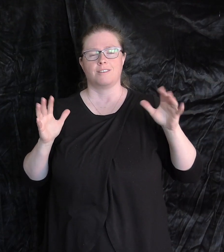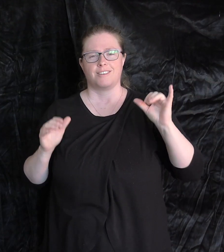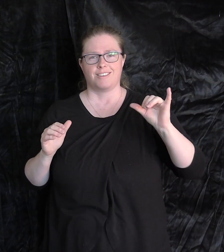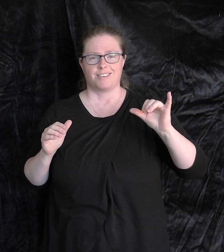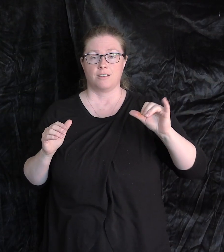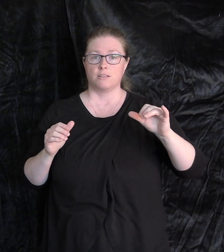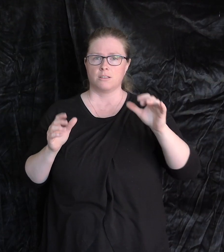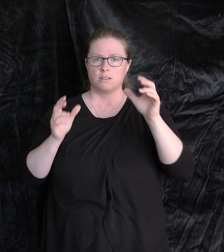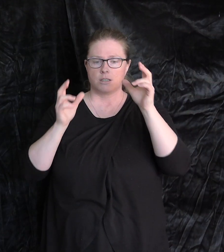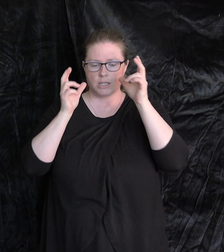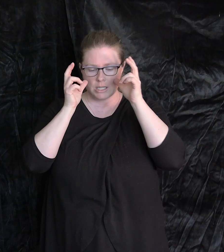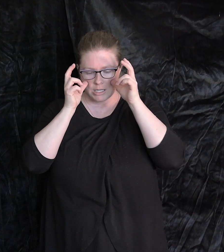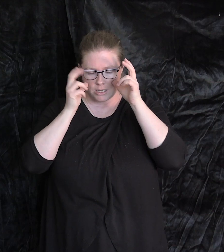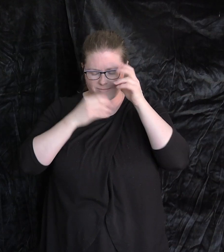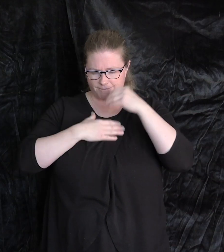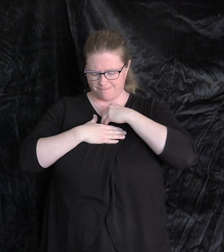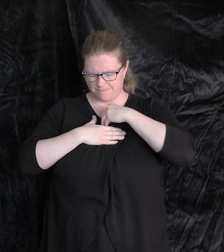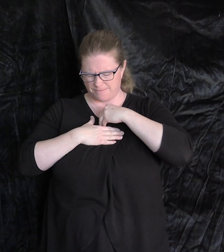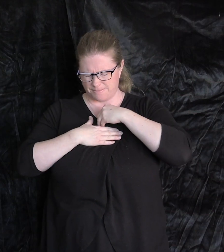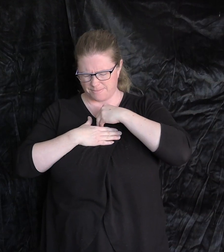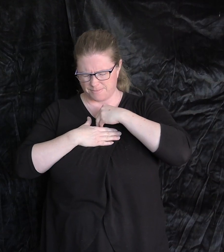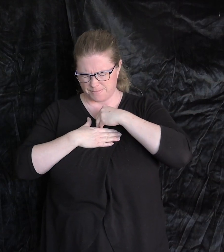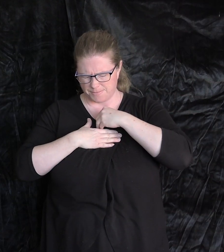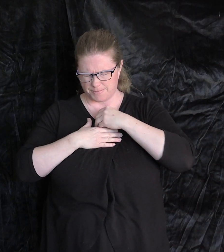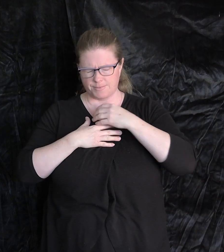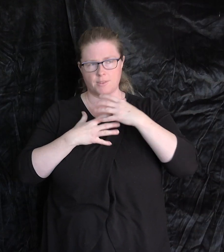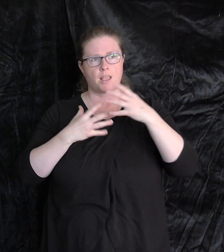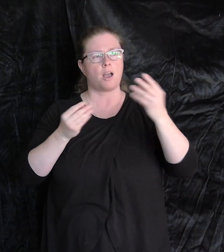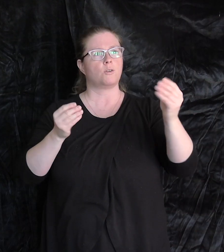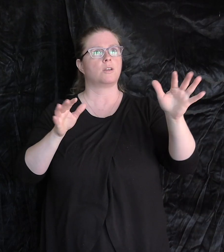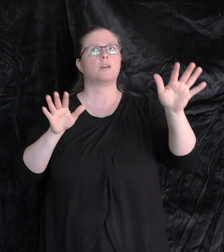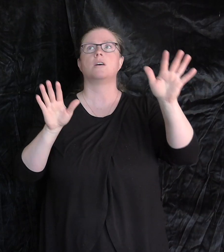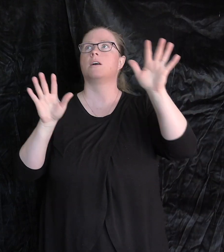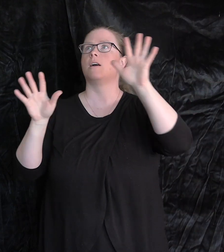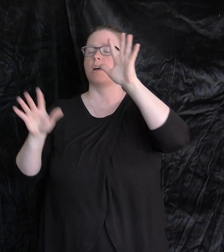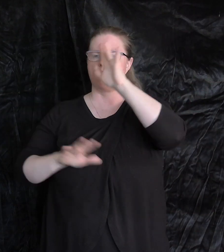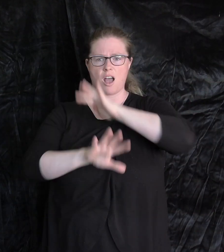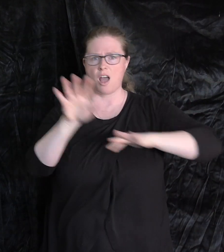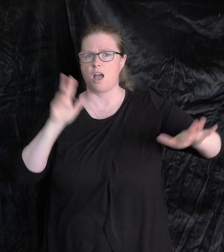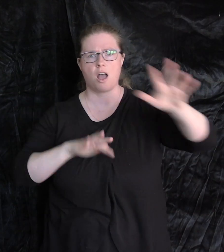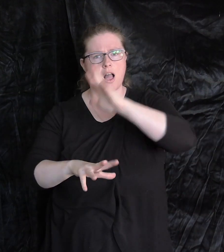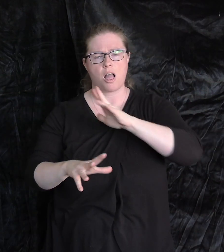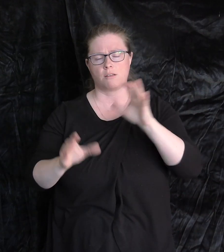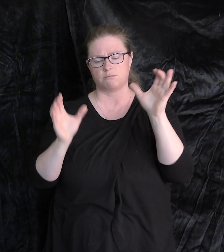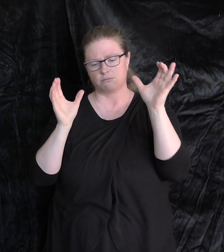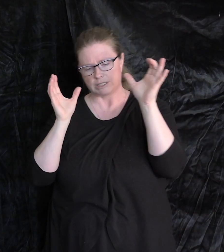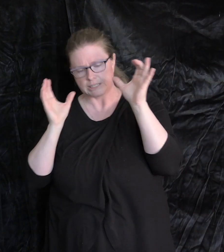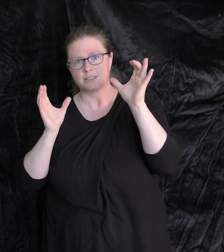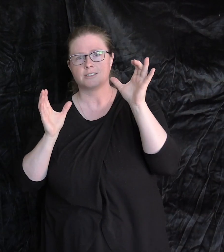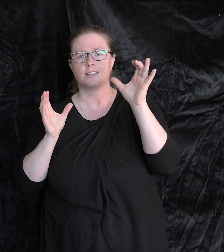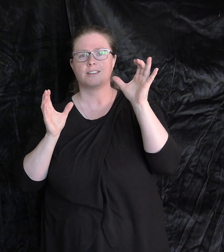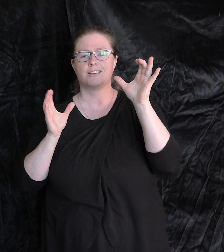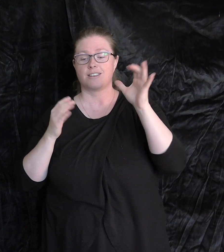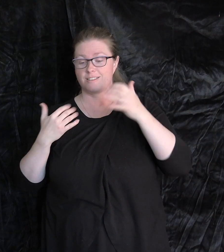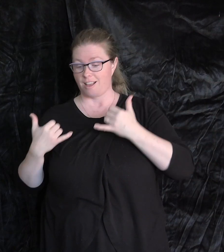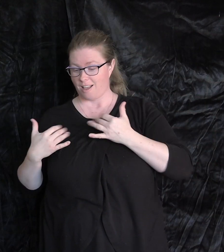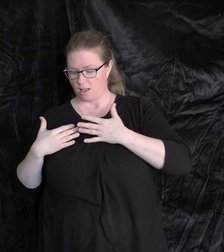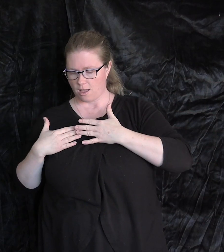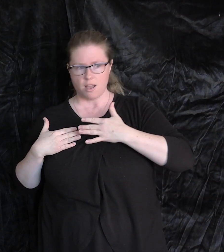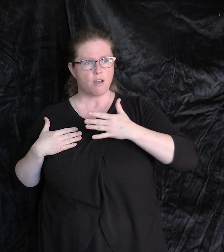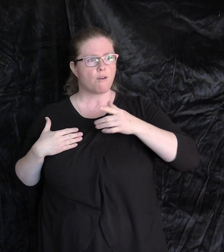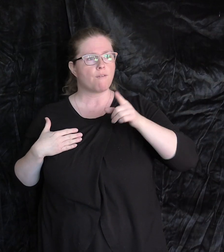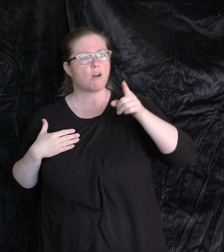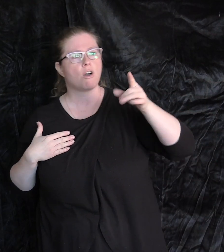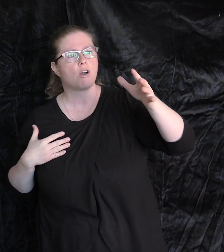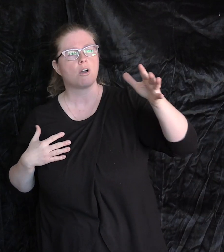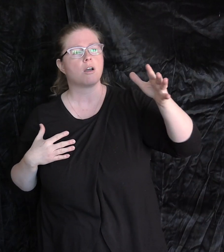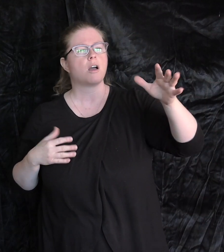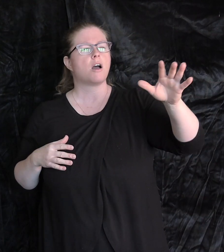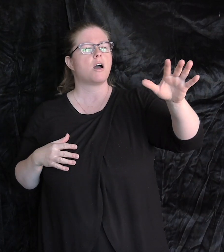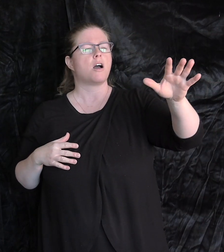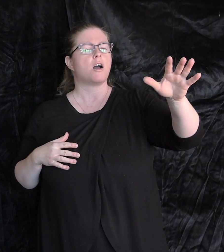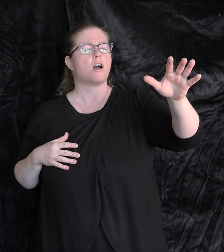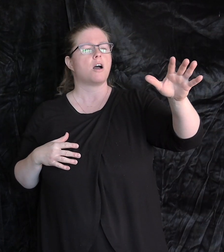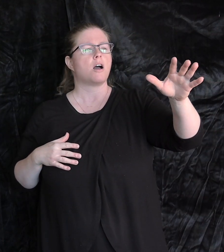Listen inside and out, up and down, underneath and all around, near and far, listen deeply.